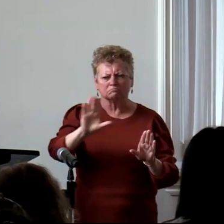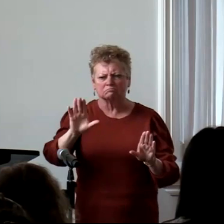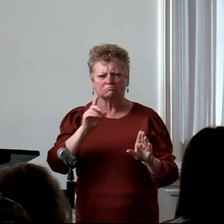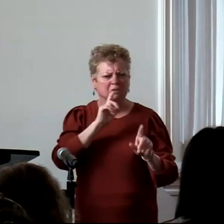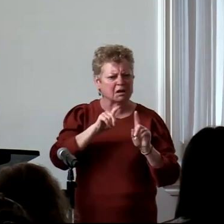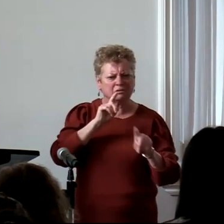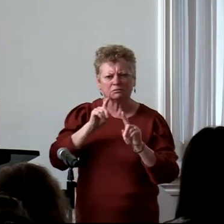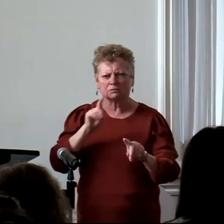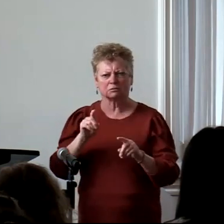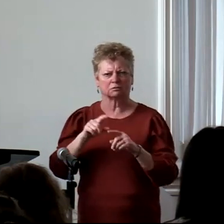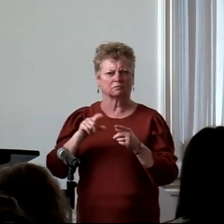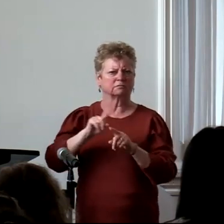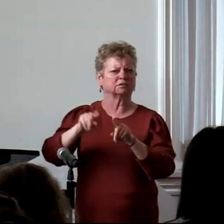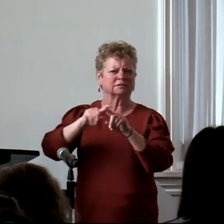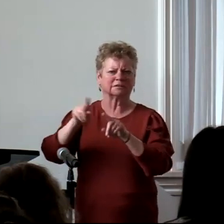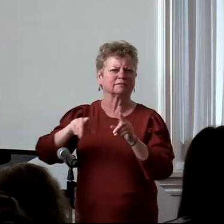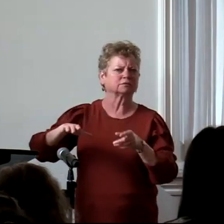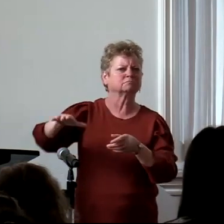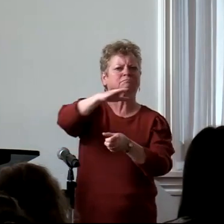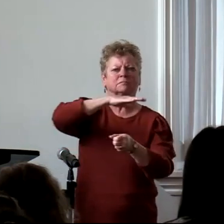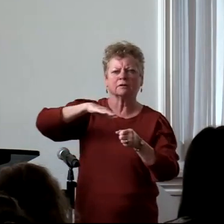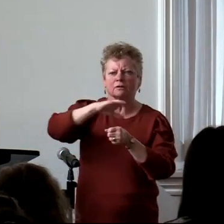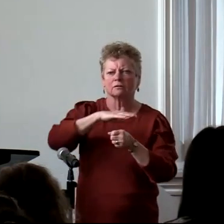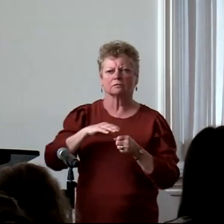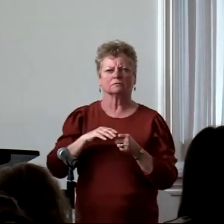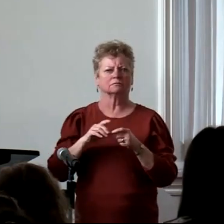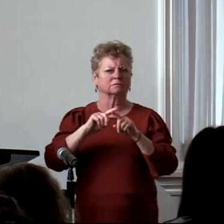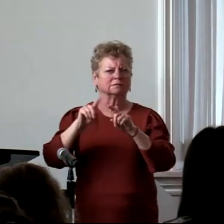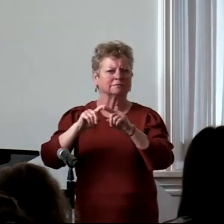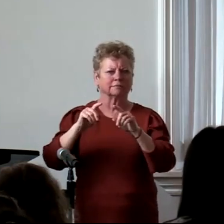demographics and neighbourhood profiles.